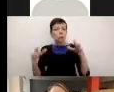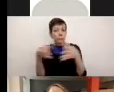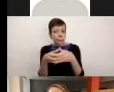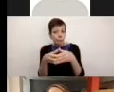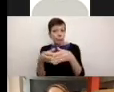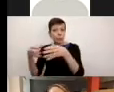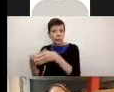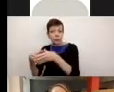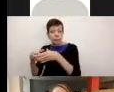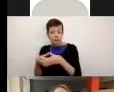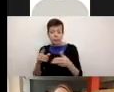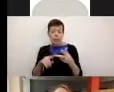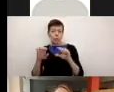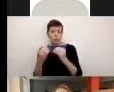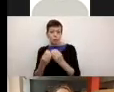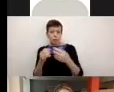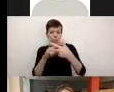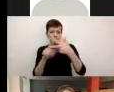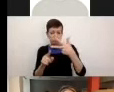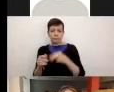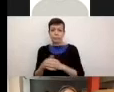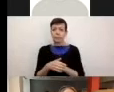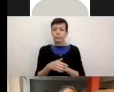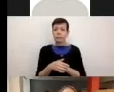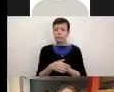It's really important to note here that while we acknowledge that the impacts of the pandemic